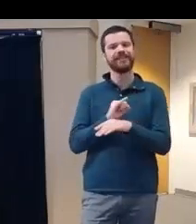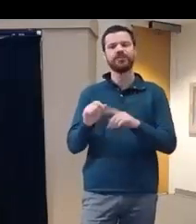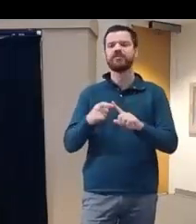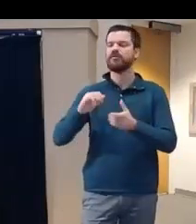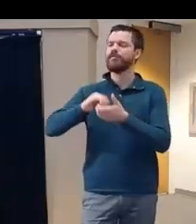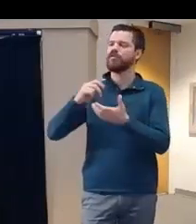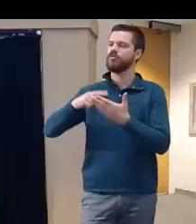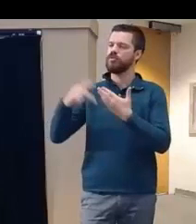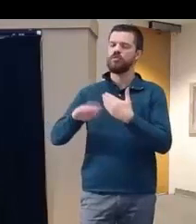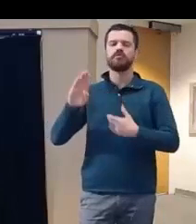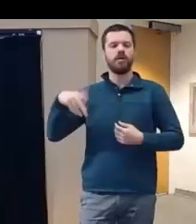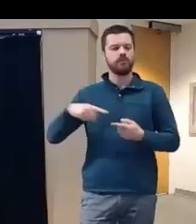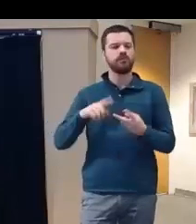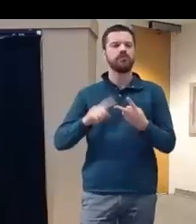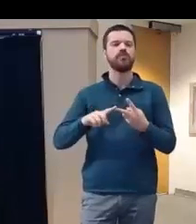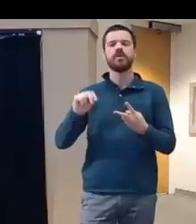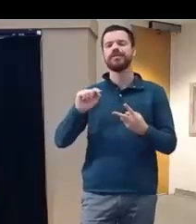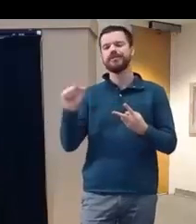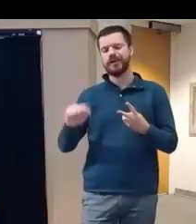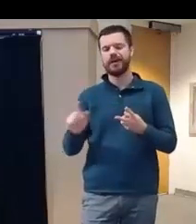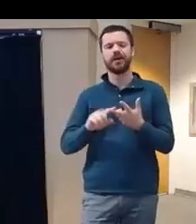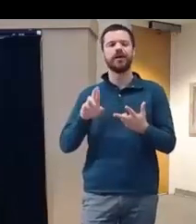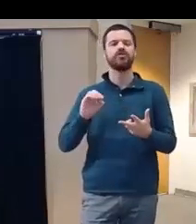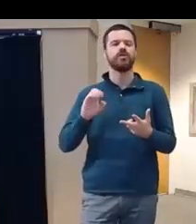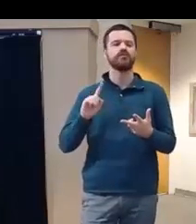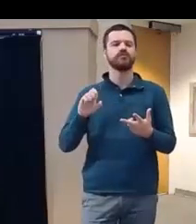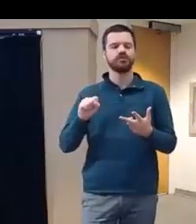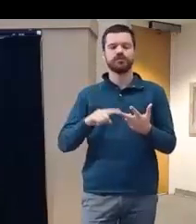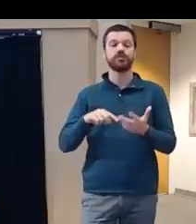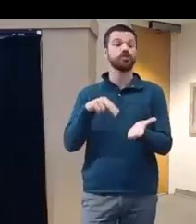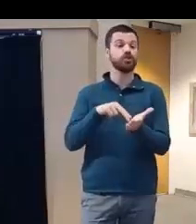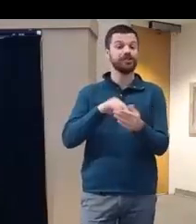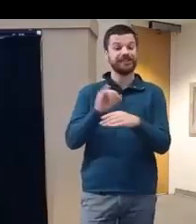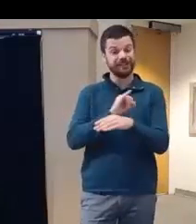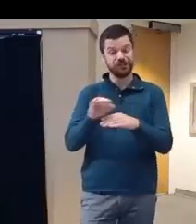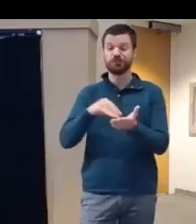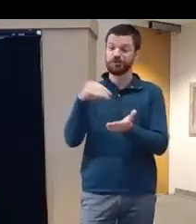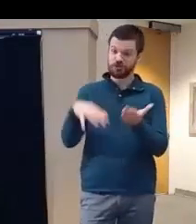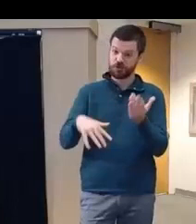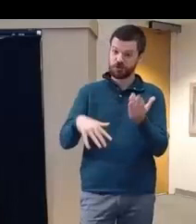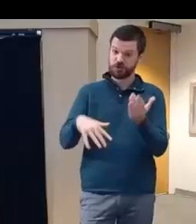programs at Brockport and Nazareth and Roberts we host nursing interns and students from across